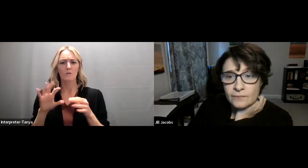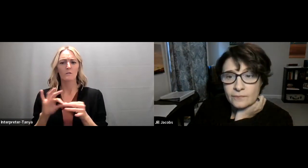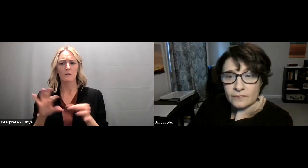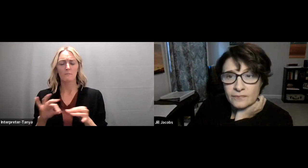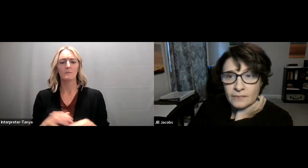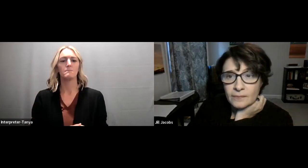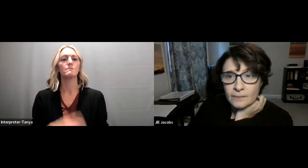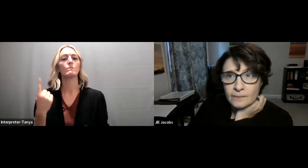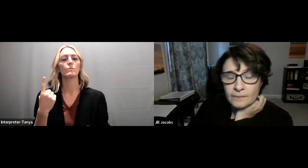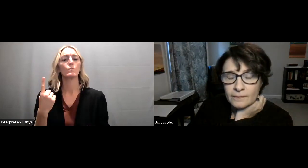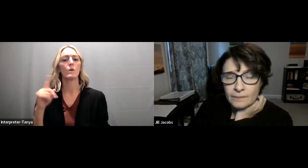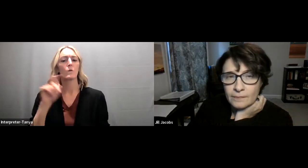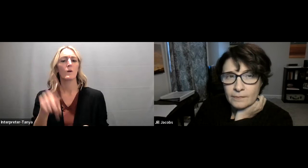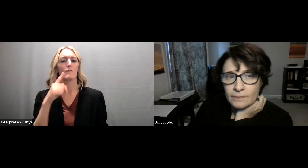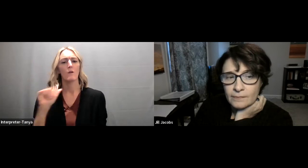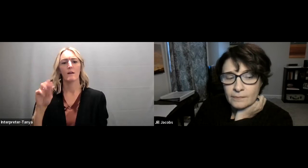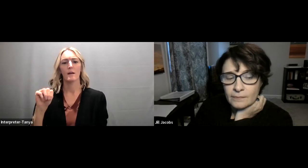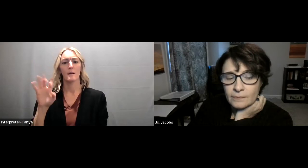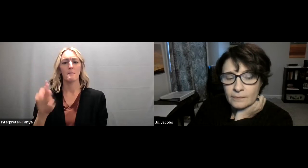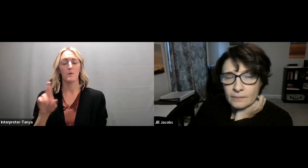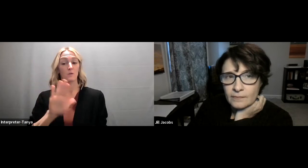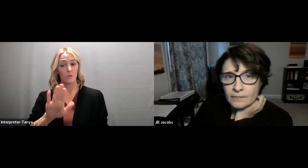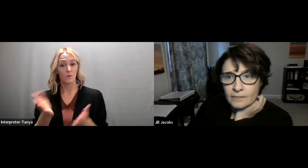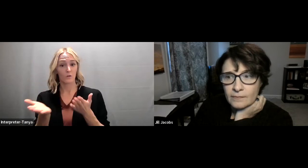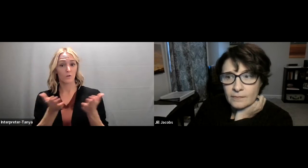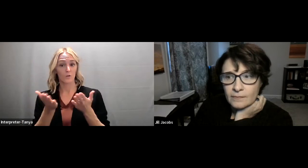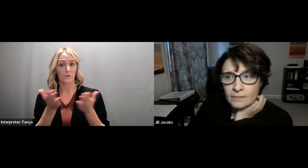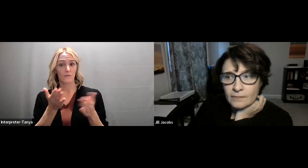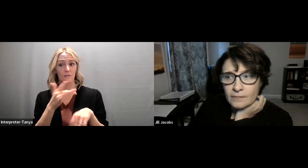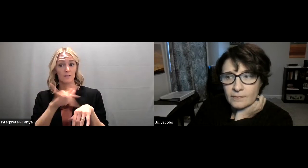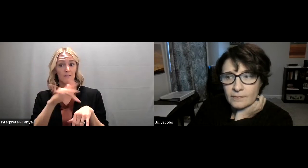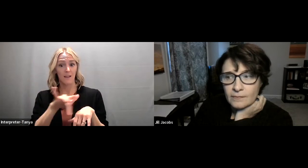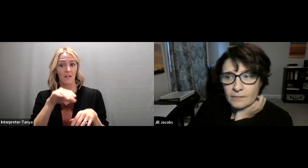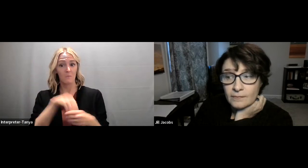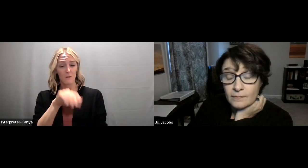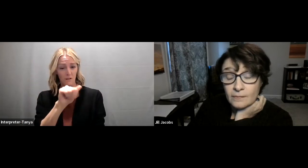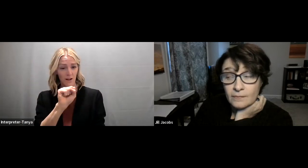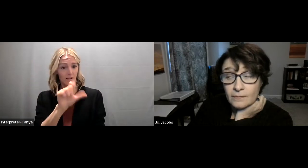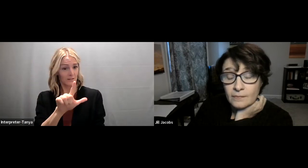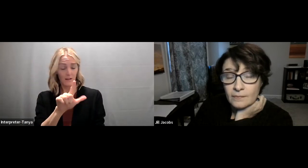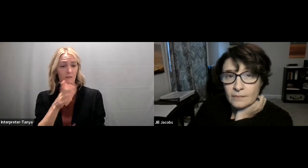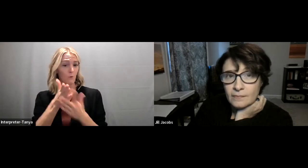The question is are your services available in ASL either that you an interpret or advocate